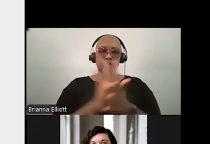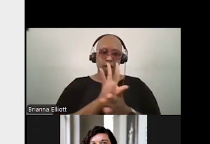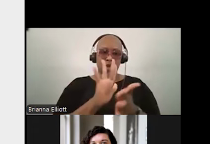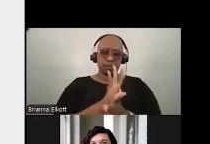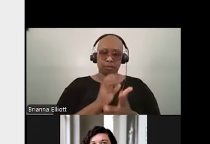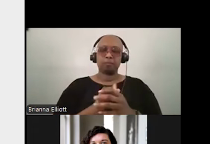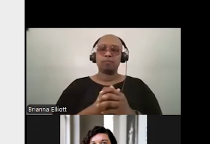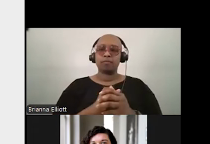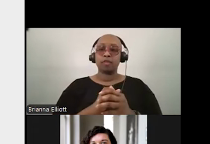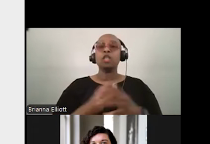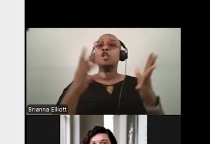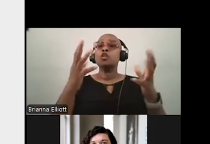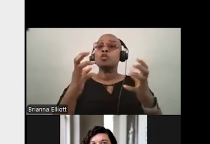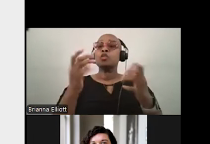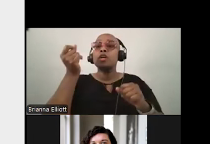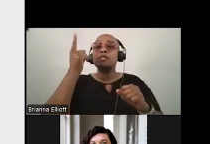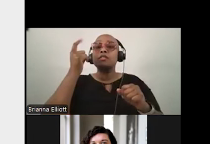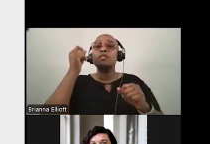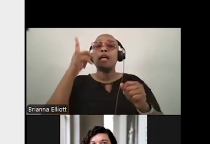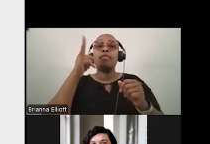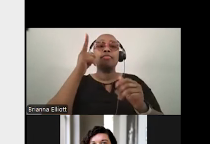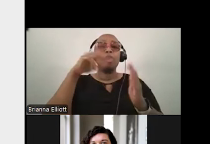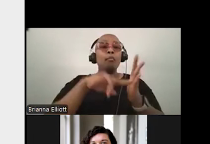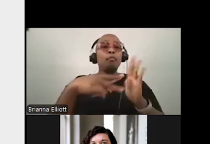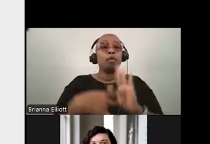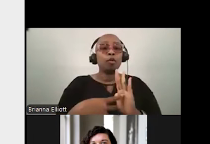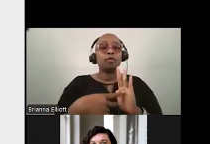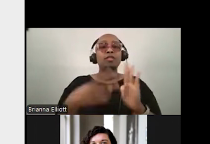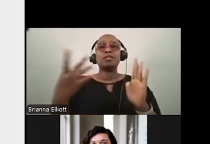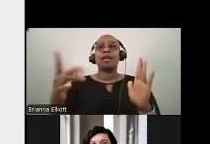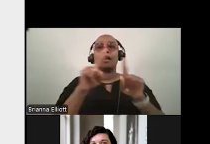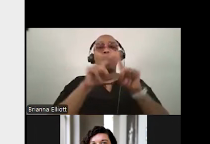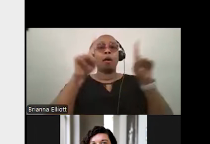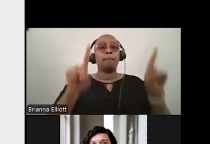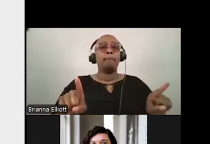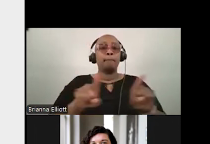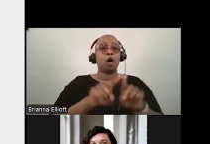So, if the idea of, for example, a bar chart was to show enrollment rising from 2020 to 2025,